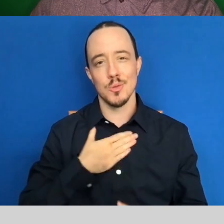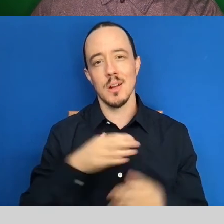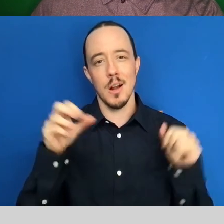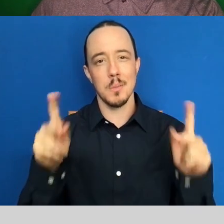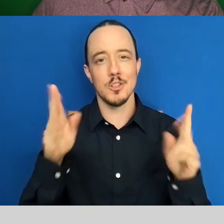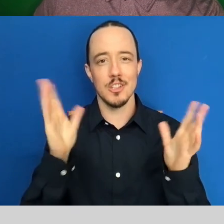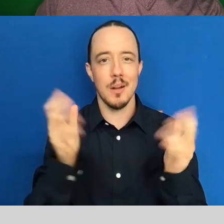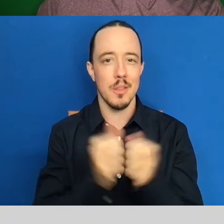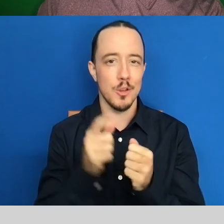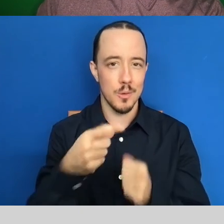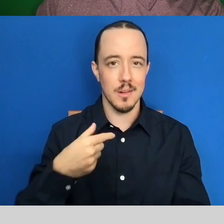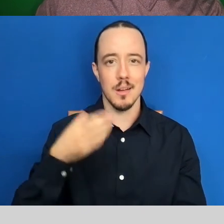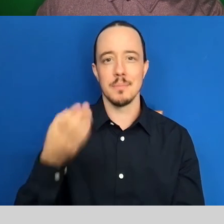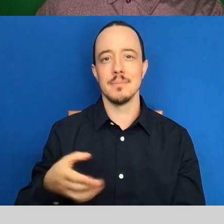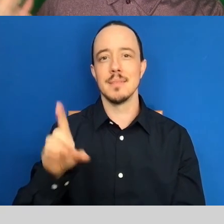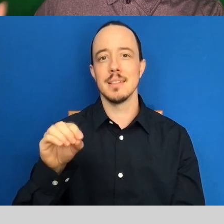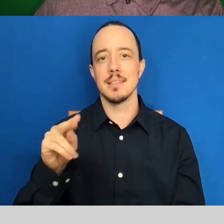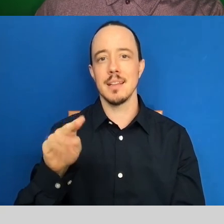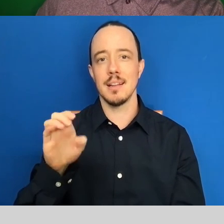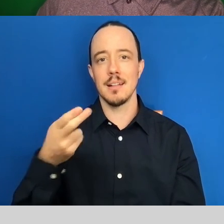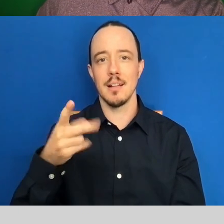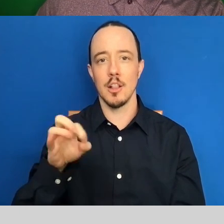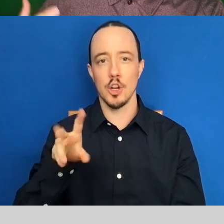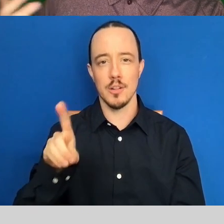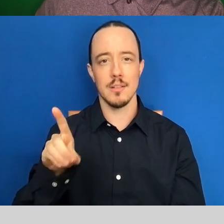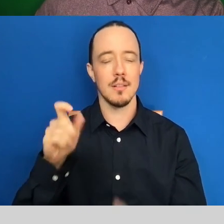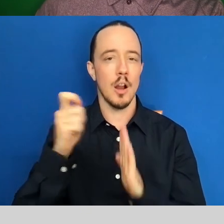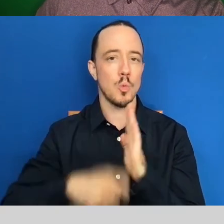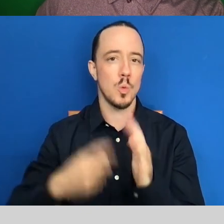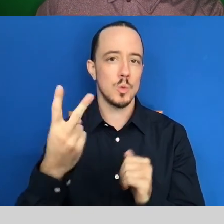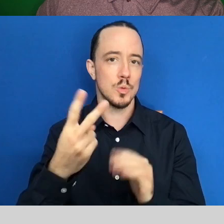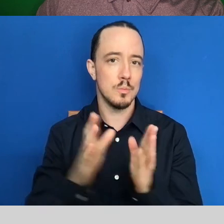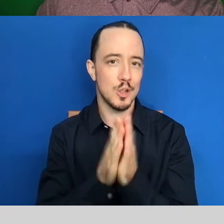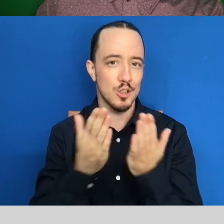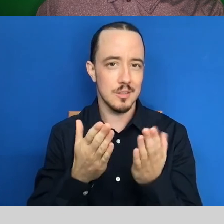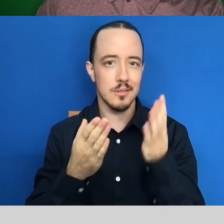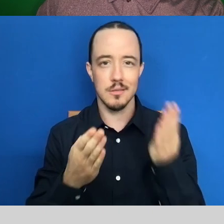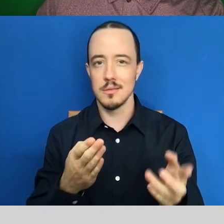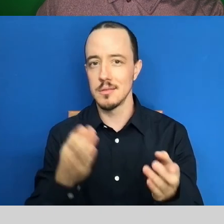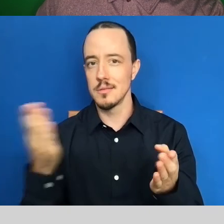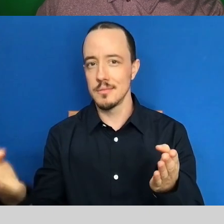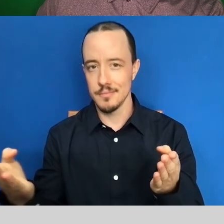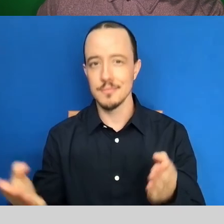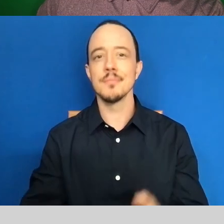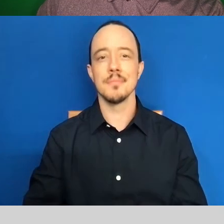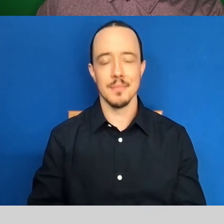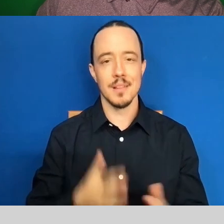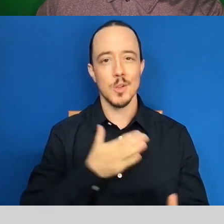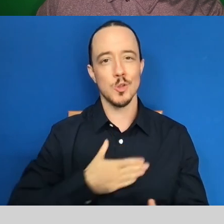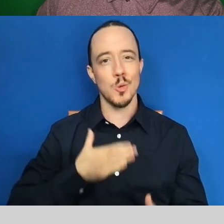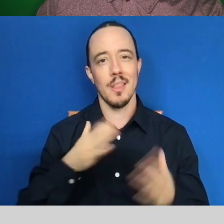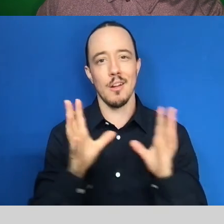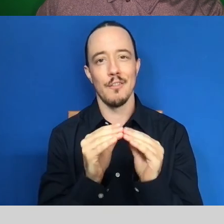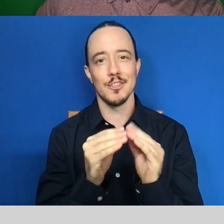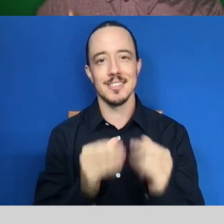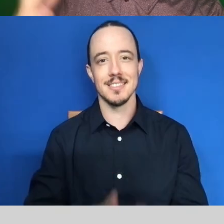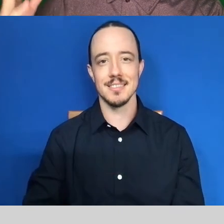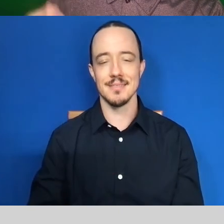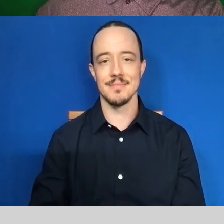I enjoy the opportunity to share these ideas with you today. I'm Dane Hillard, I wrote "Practices of the Python Pro" and I'm writing "Publishing Python Packages".